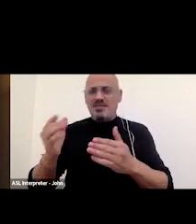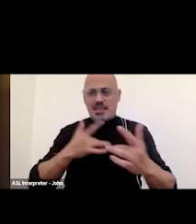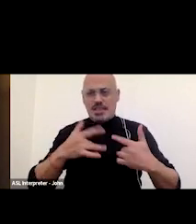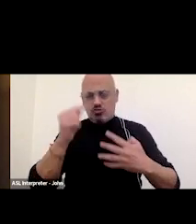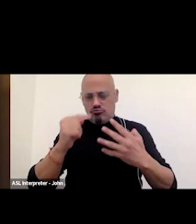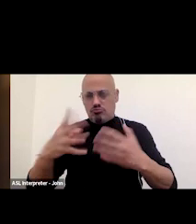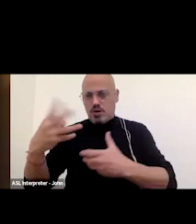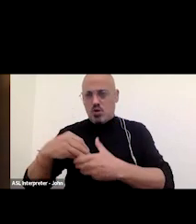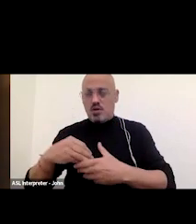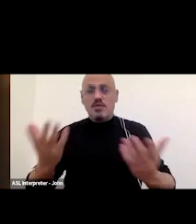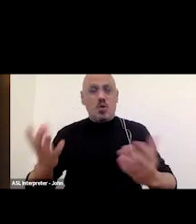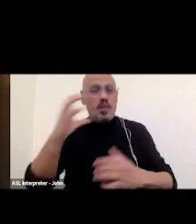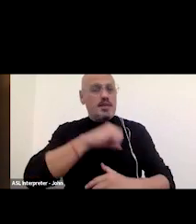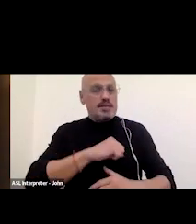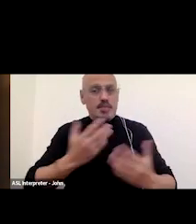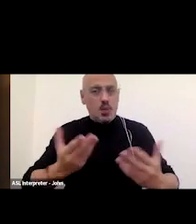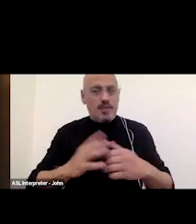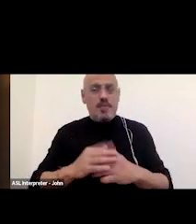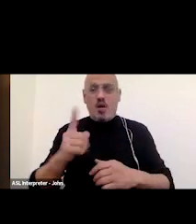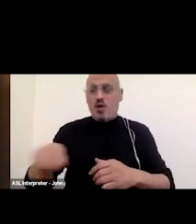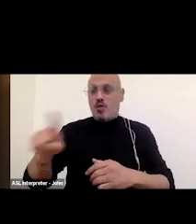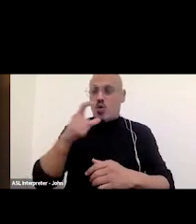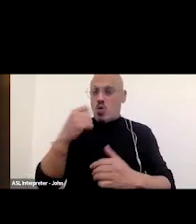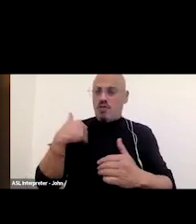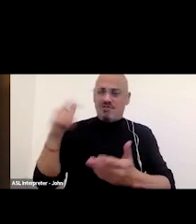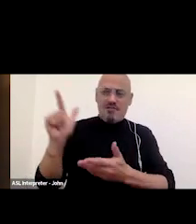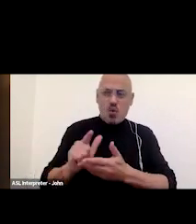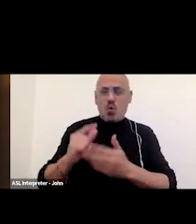So the assumption is that those who have fewer physical limitations,